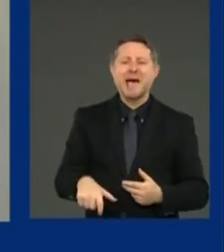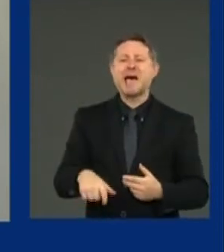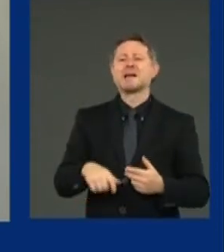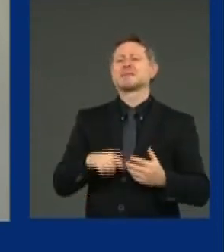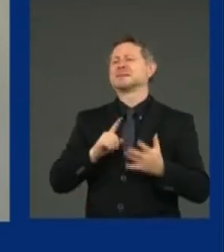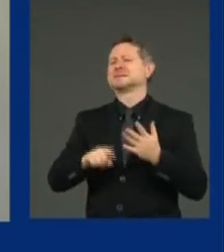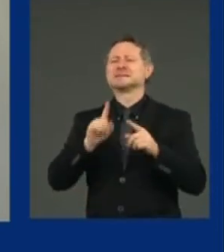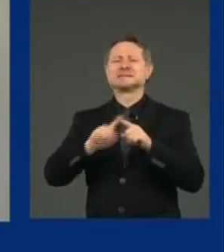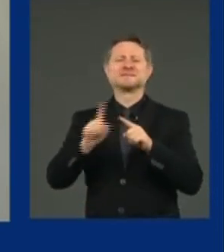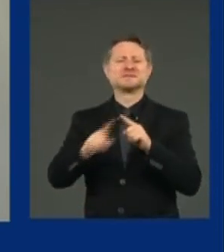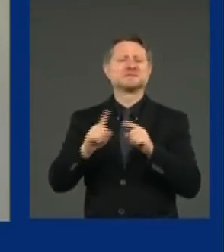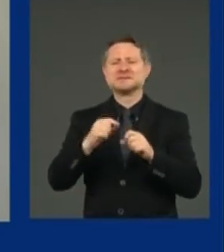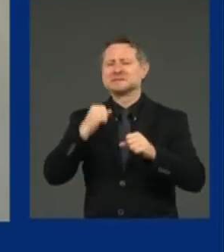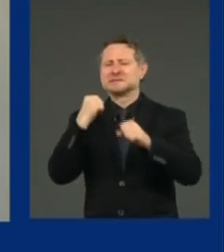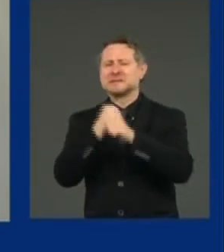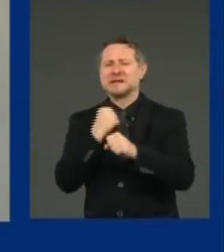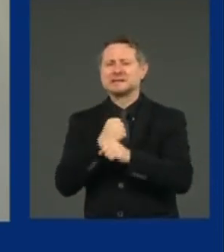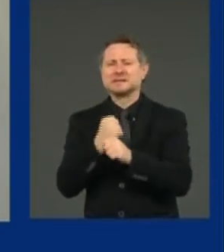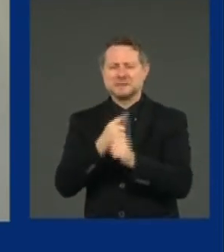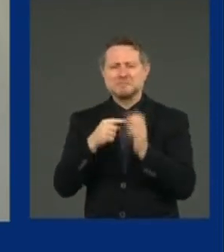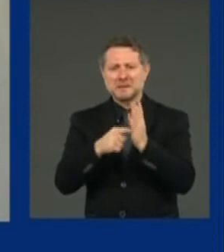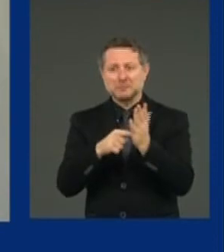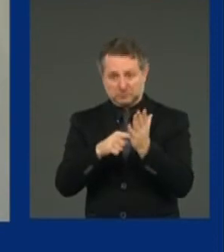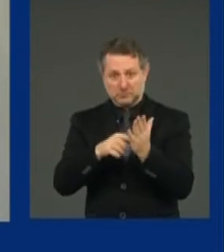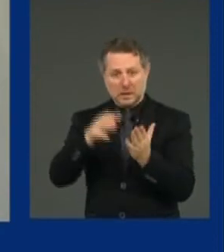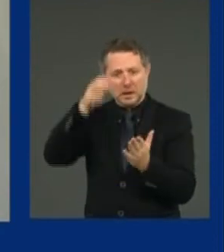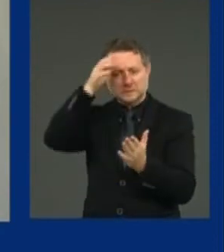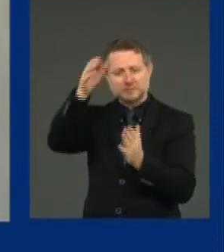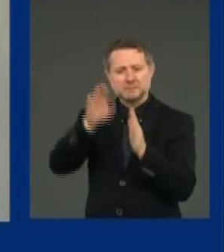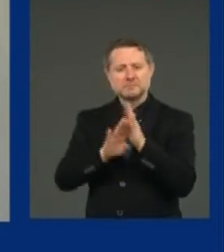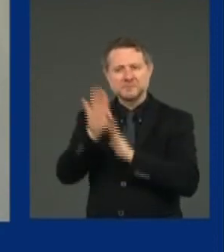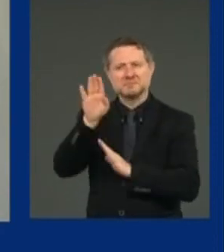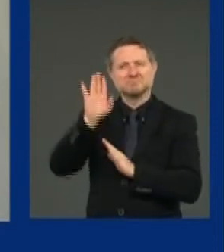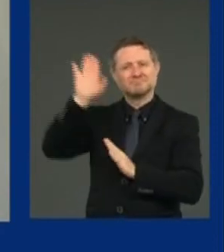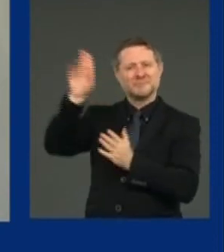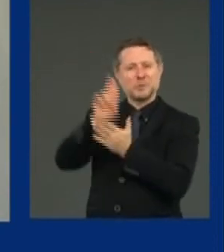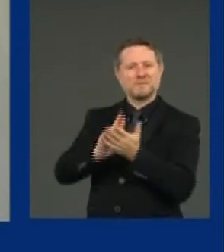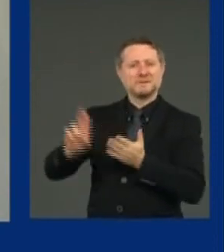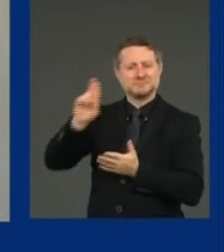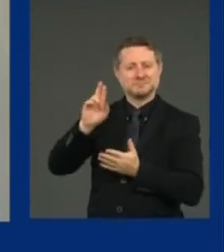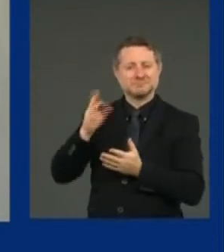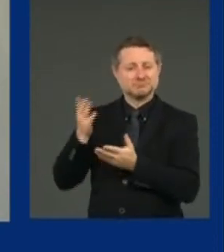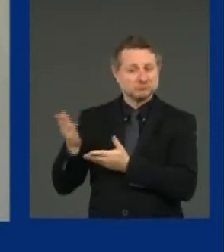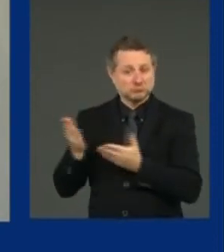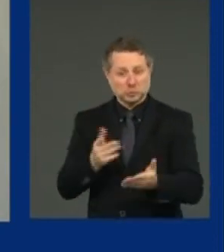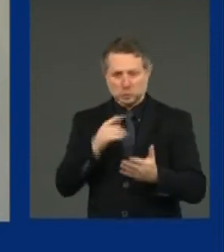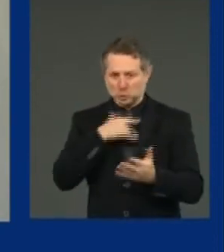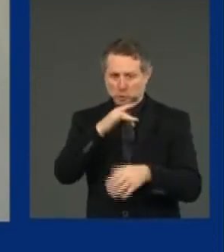BEEN RELEASING REPORTS TO EUROPE, ITALY AND OPEN SOURCE